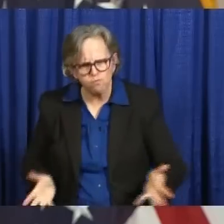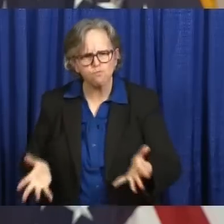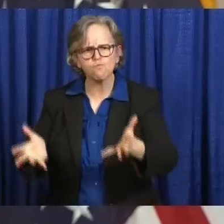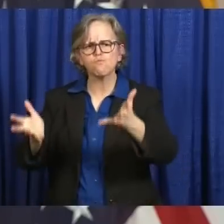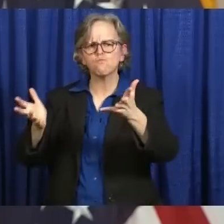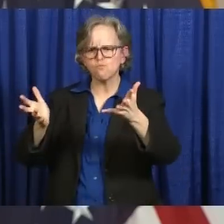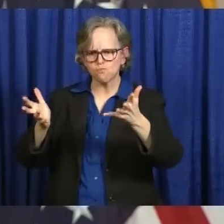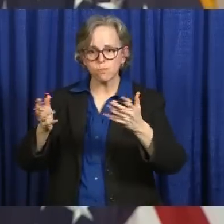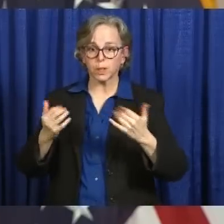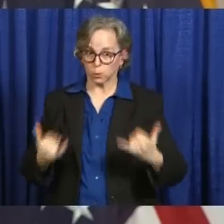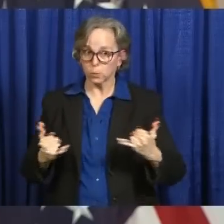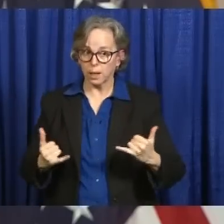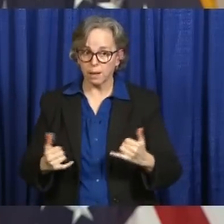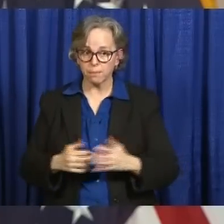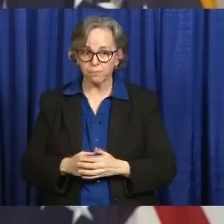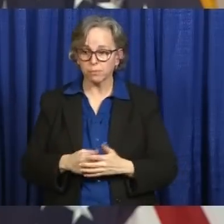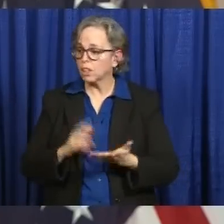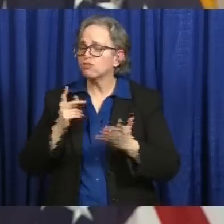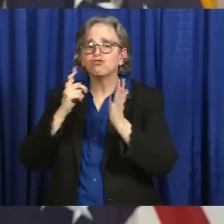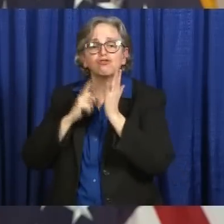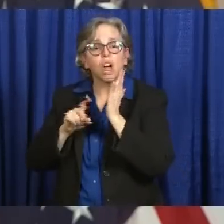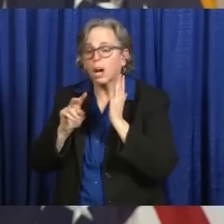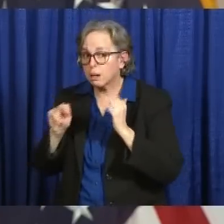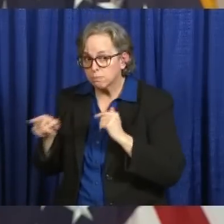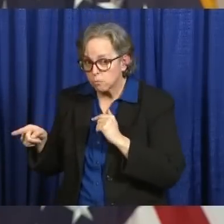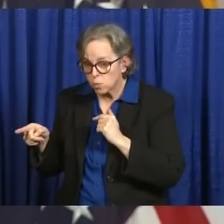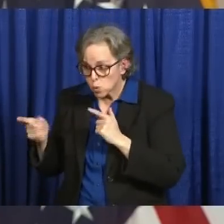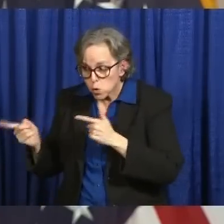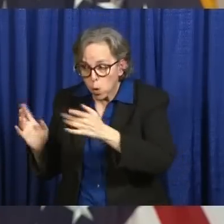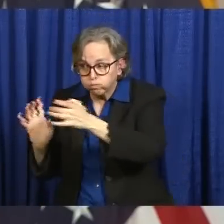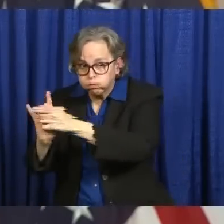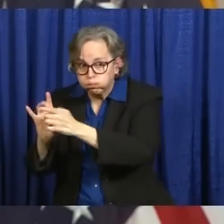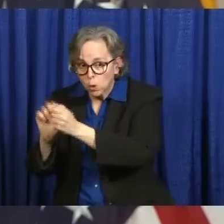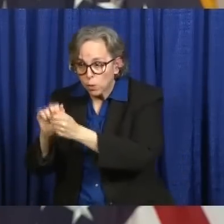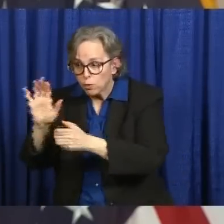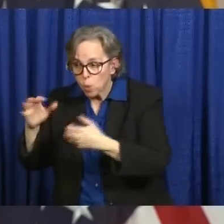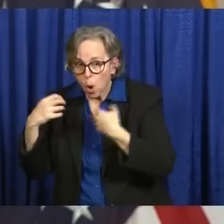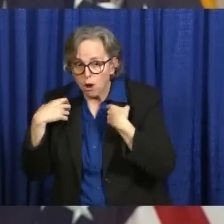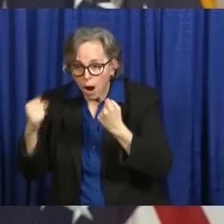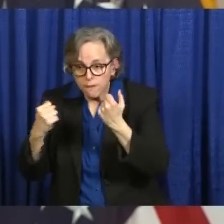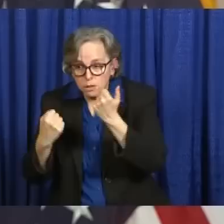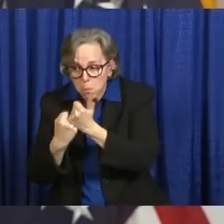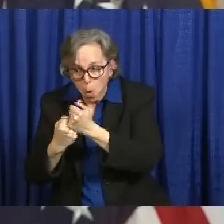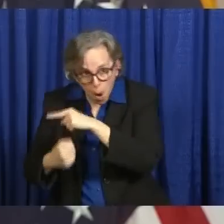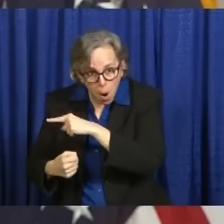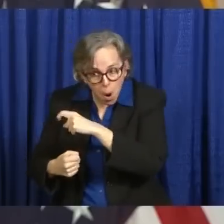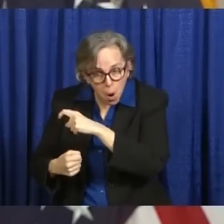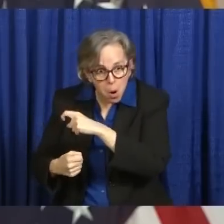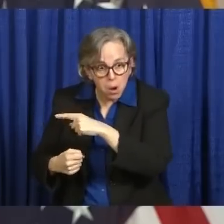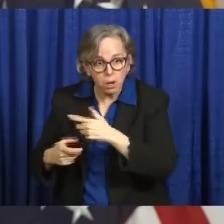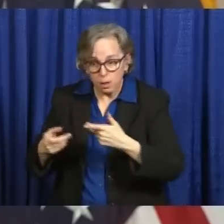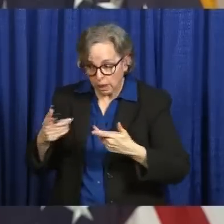OUR FRIENDS AND FAMILY ARE TAKING CARE OF THEMSELVES. SO, MAKE THAT EFFORT AND DO THAT